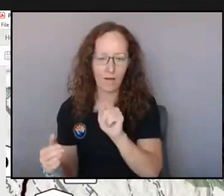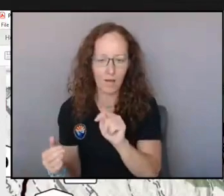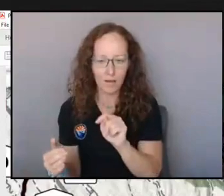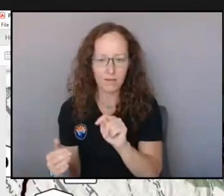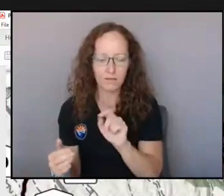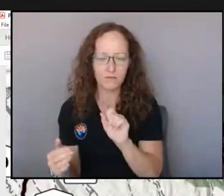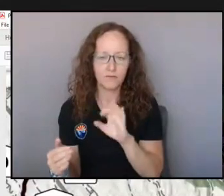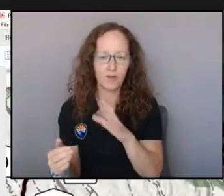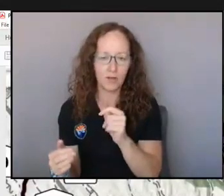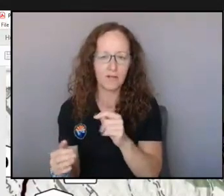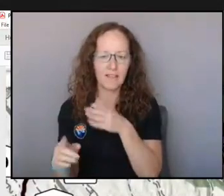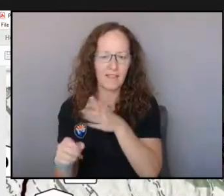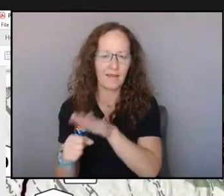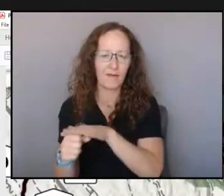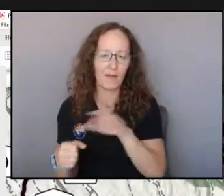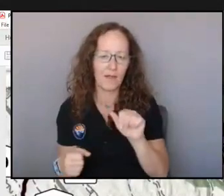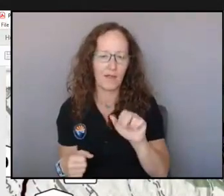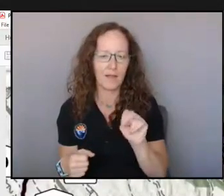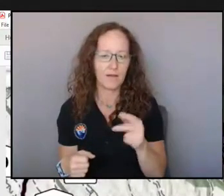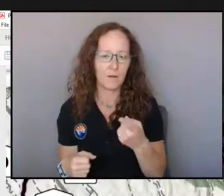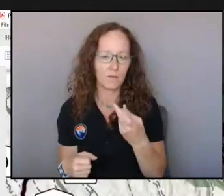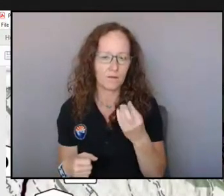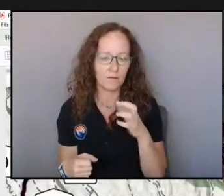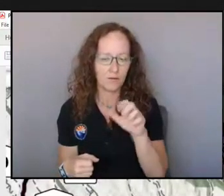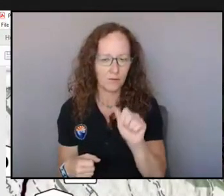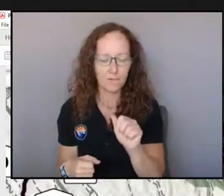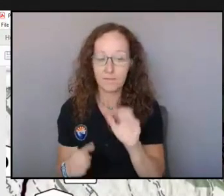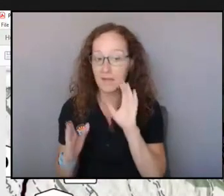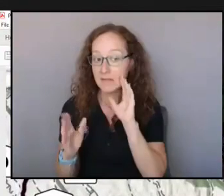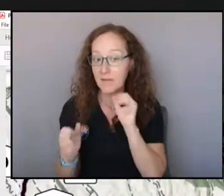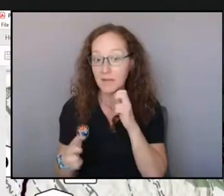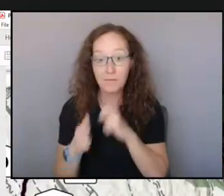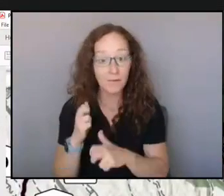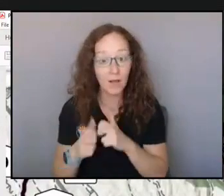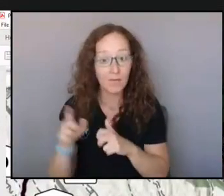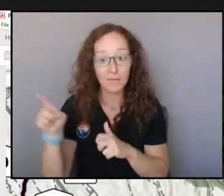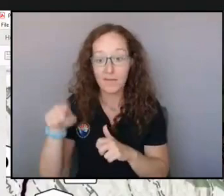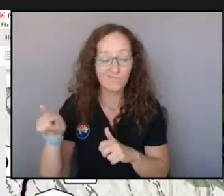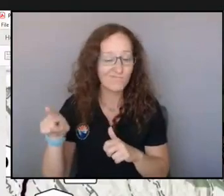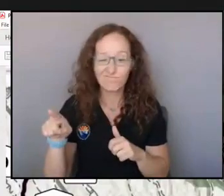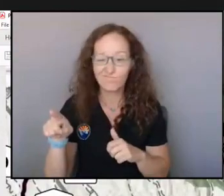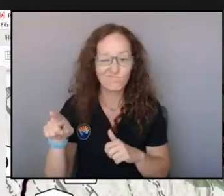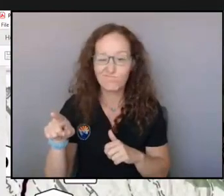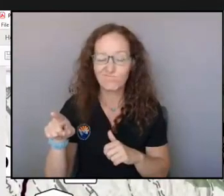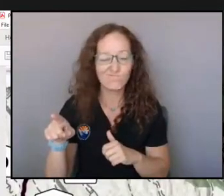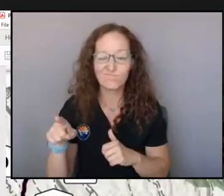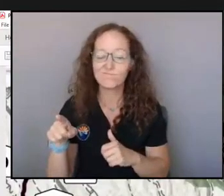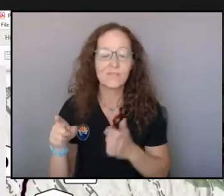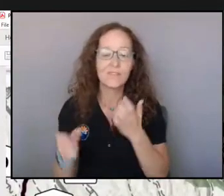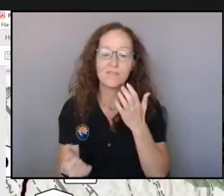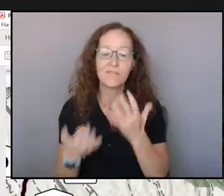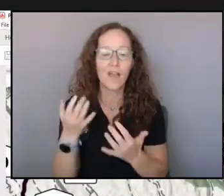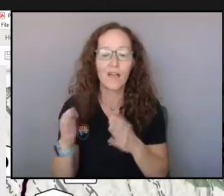THE FIRE BEHAVIOR IS MODERATE ENOUGH THAT THEY CAN GET IN THERE AND SAFELY WORK THAT AND GO MORE DIRECT.